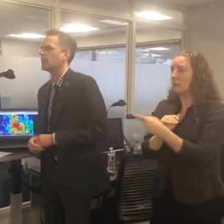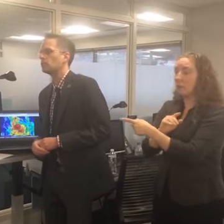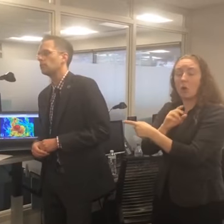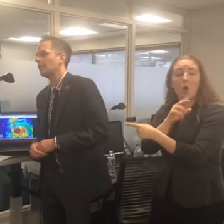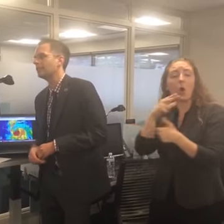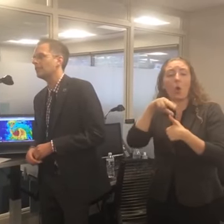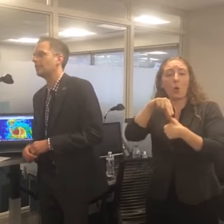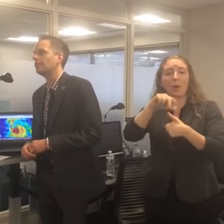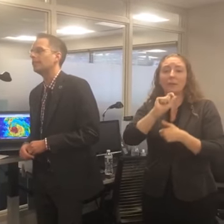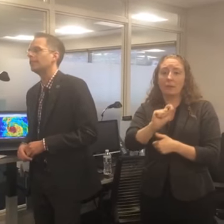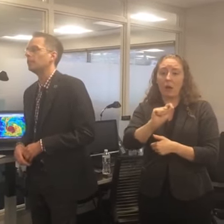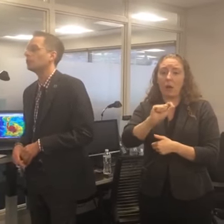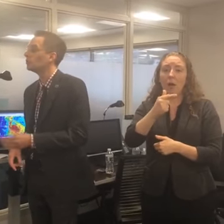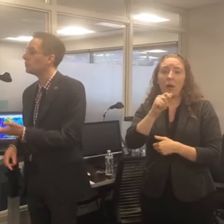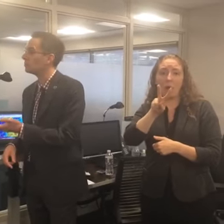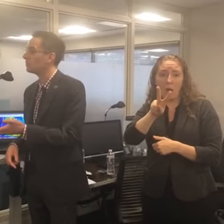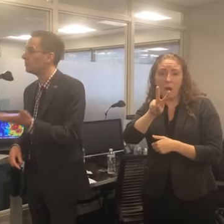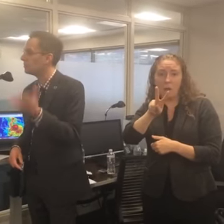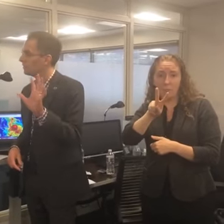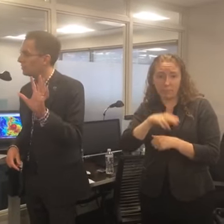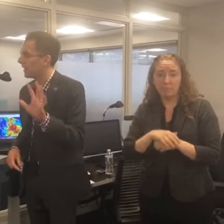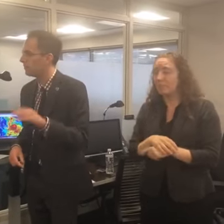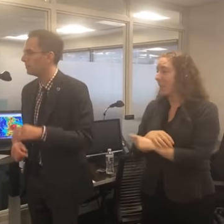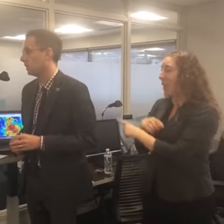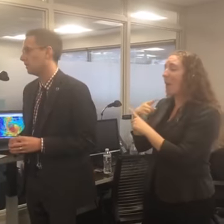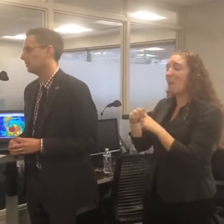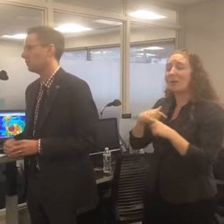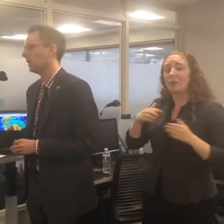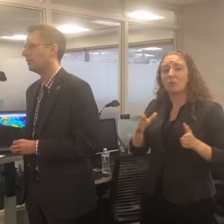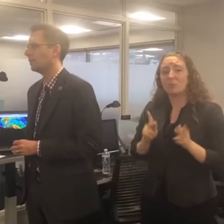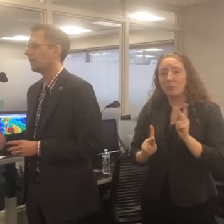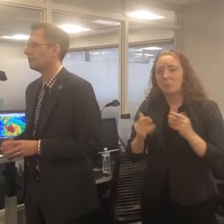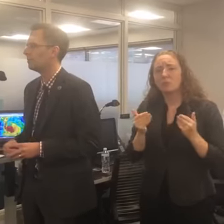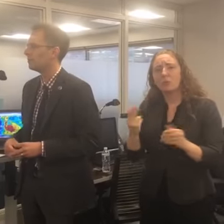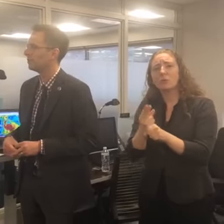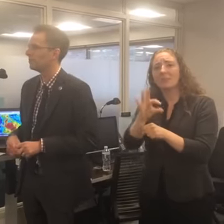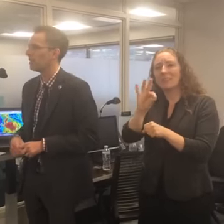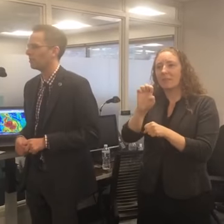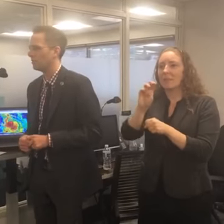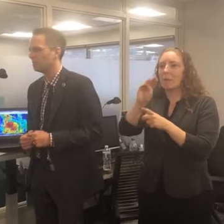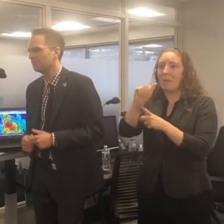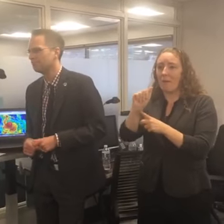That's correct and I encourage folks also to use the FEMA app as well, right on their iPhone or their Blackberries.